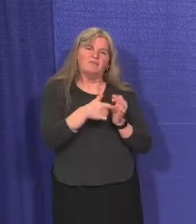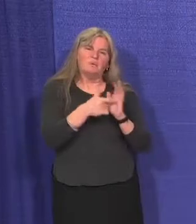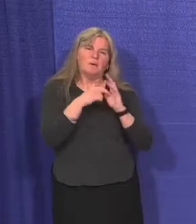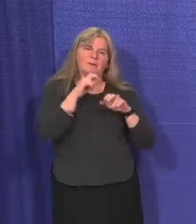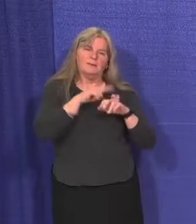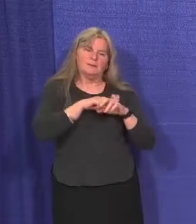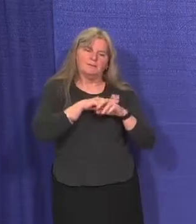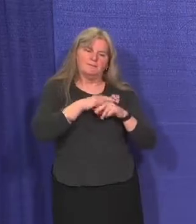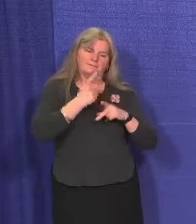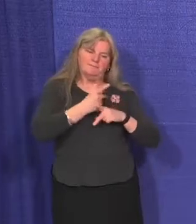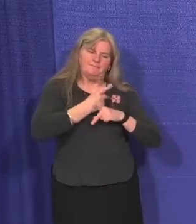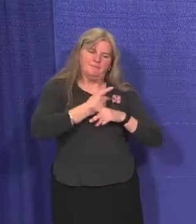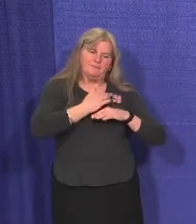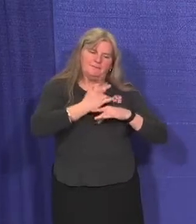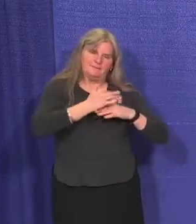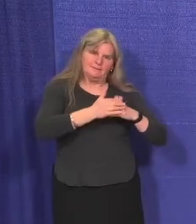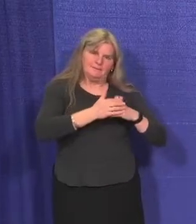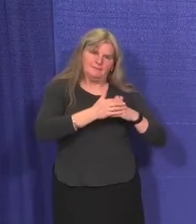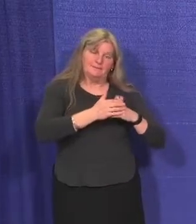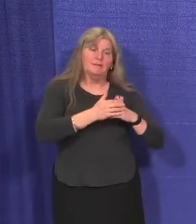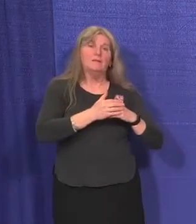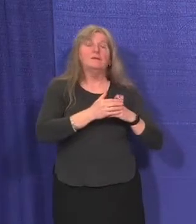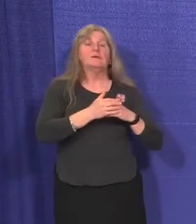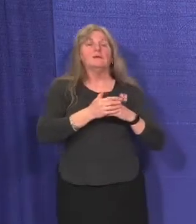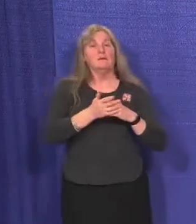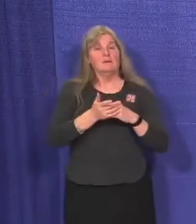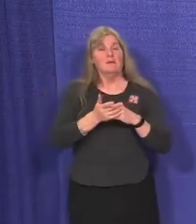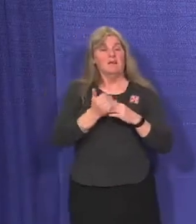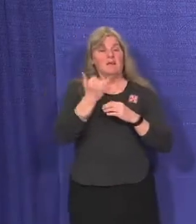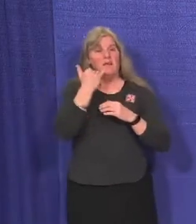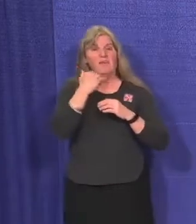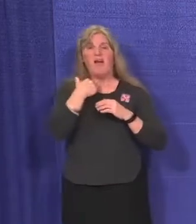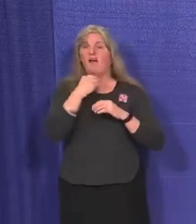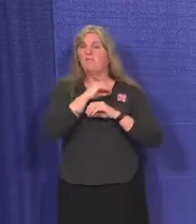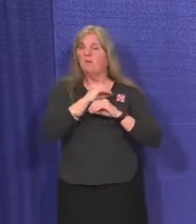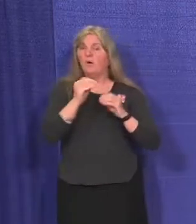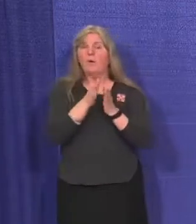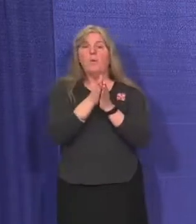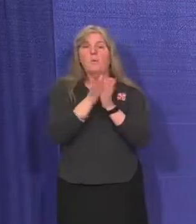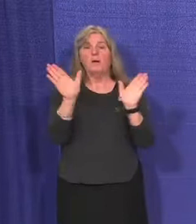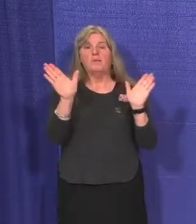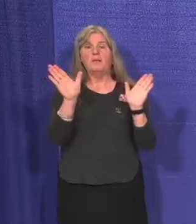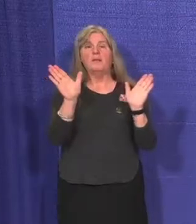while getting the story and determining if there was any